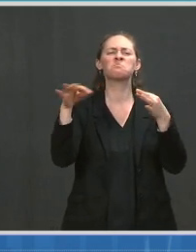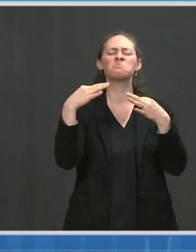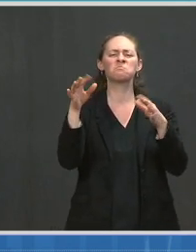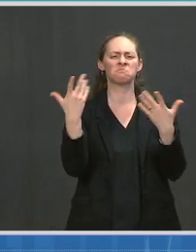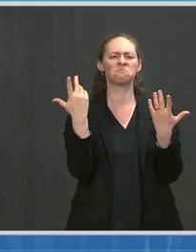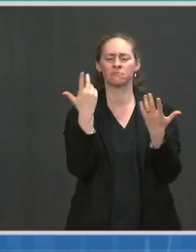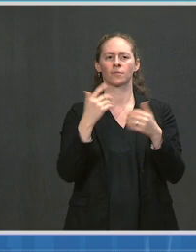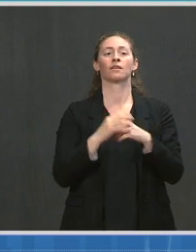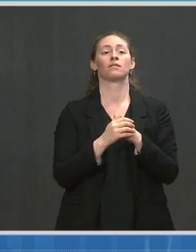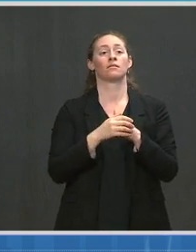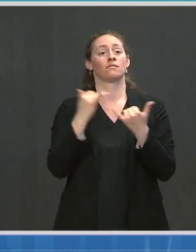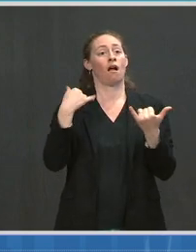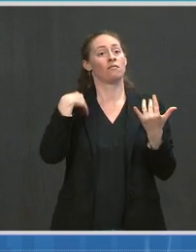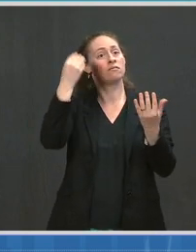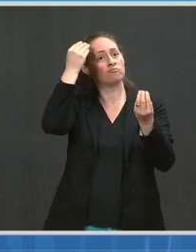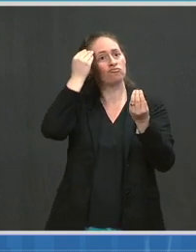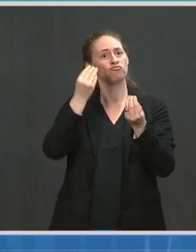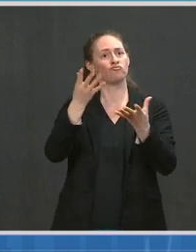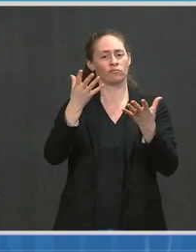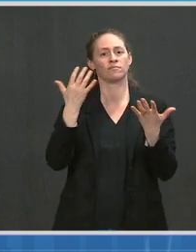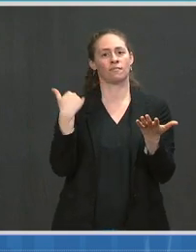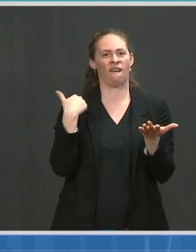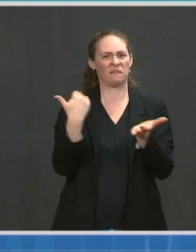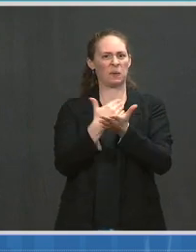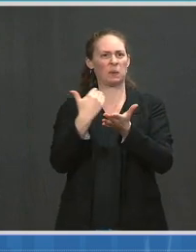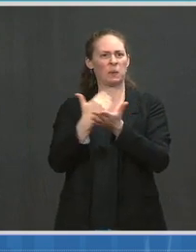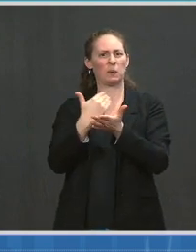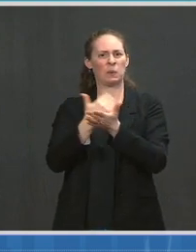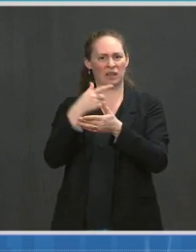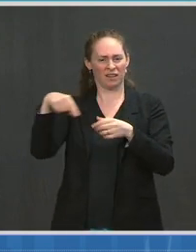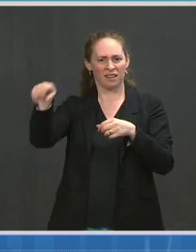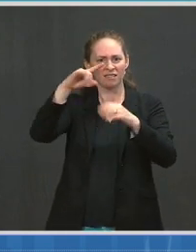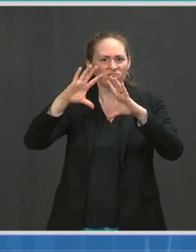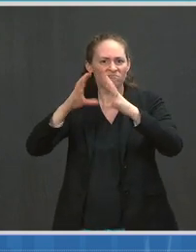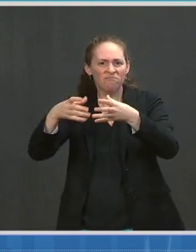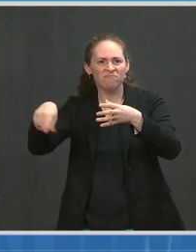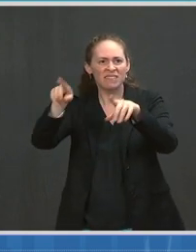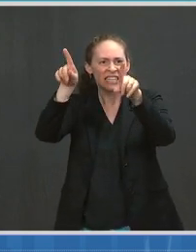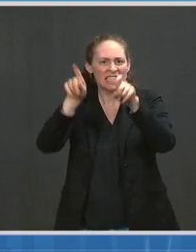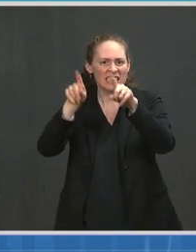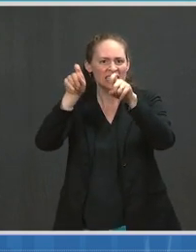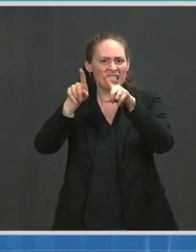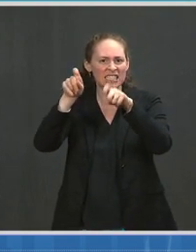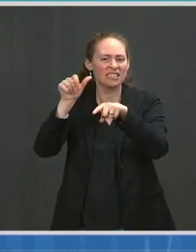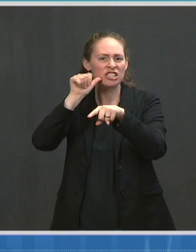that started yesterday that will answer a very important question